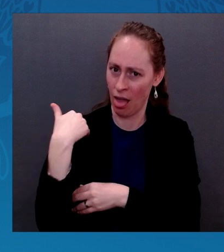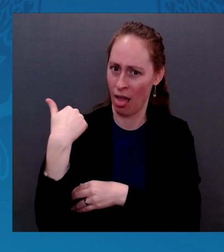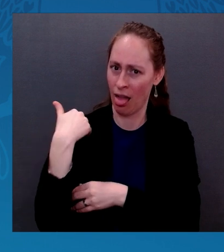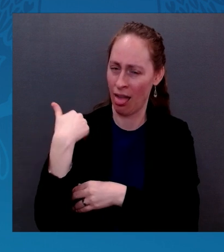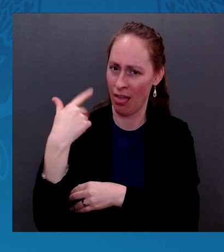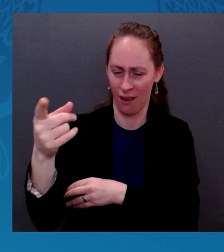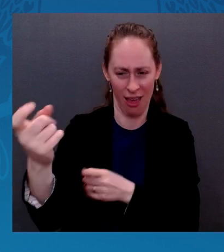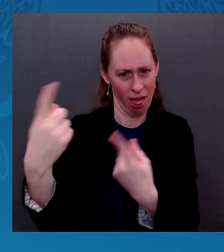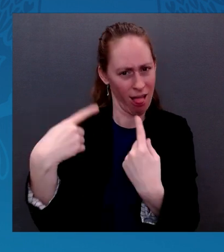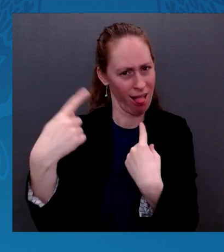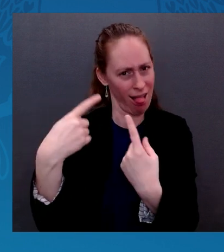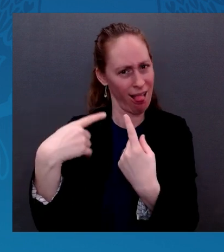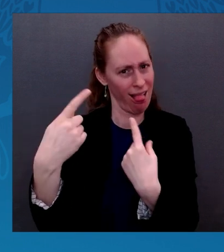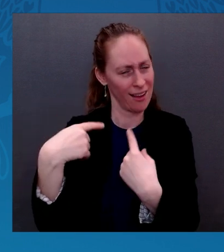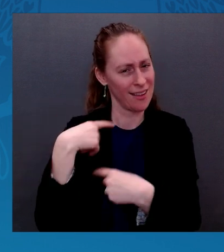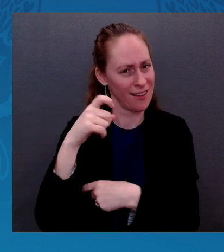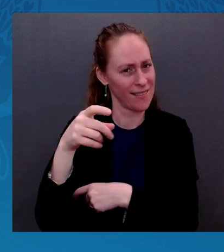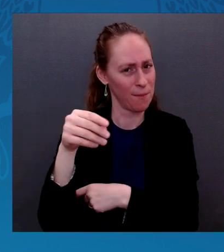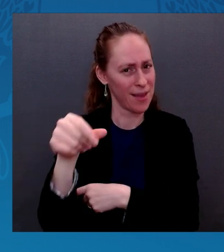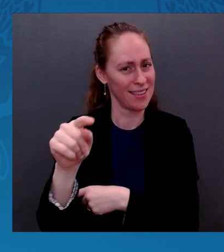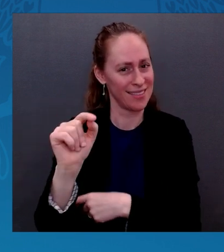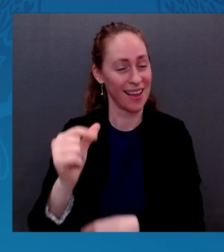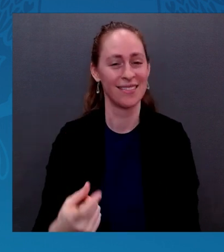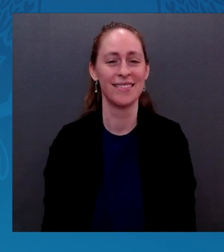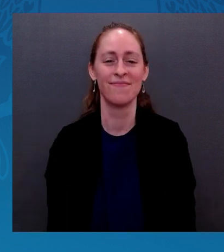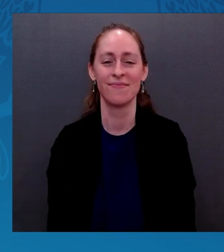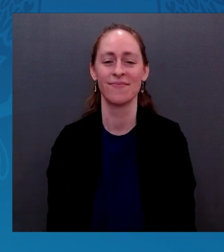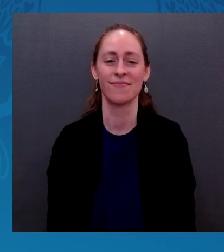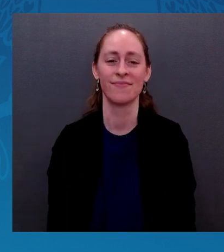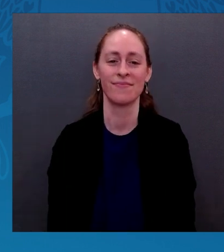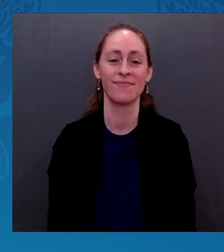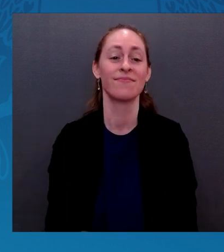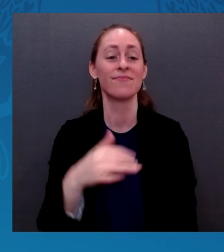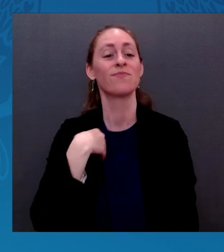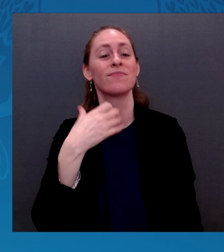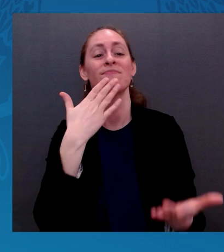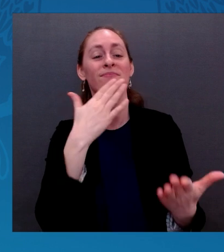And thank you for your efforts. It's because of your leadership in the vice for leadership